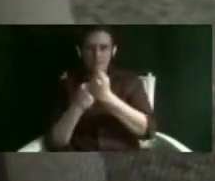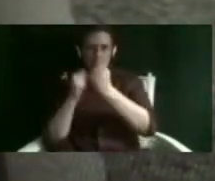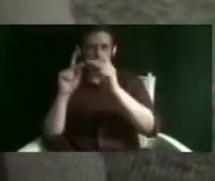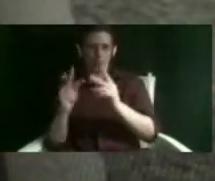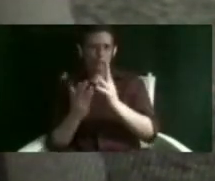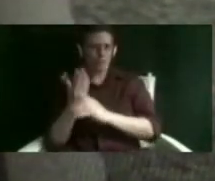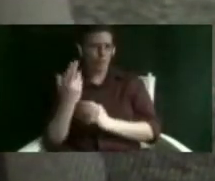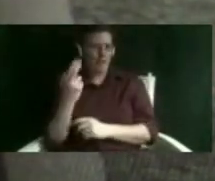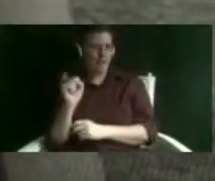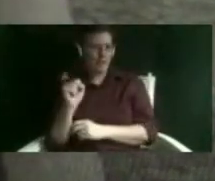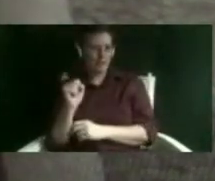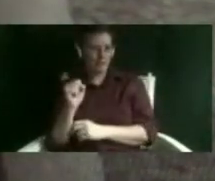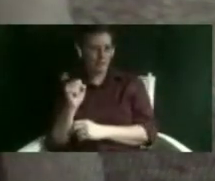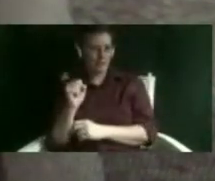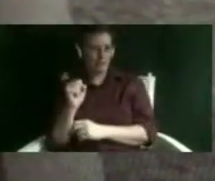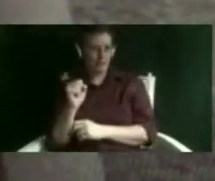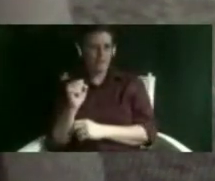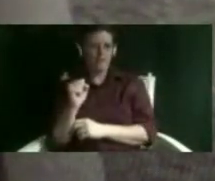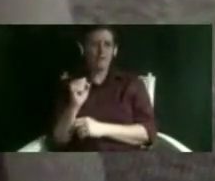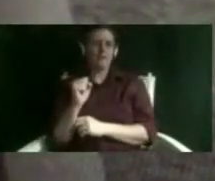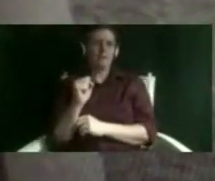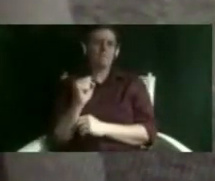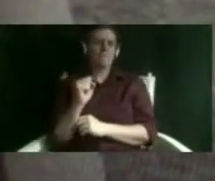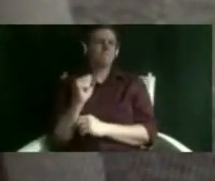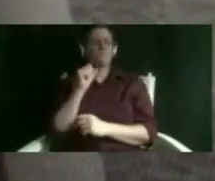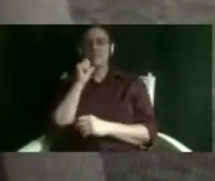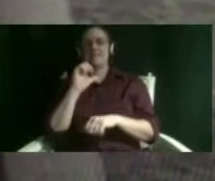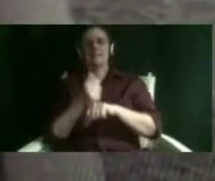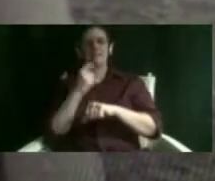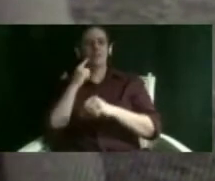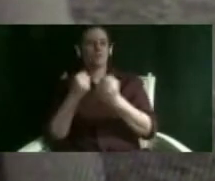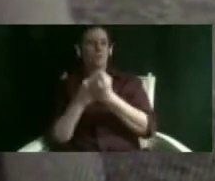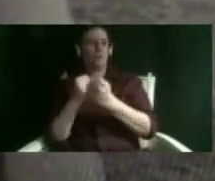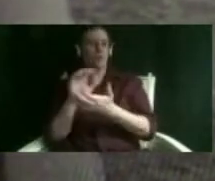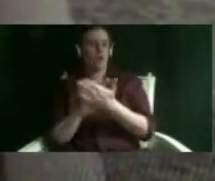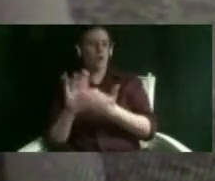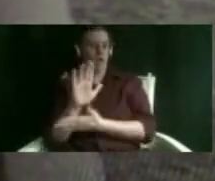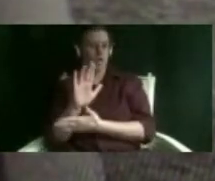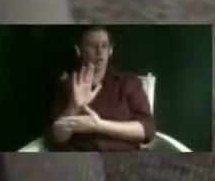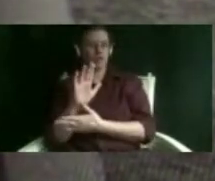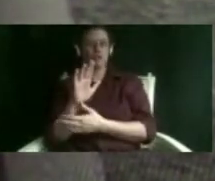up for the support in college i really struggled in college because i didn't have a transition plan